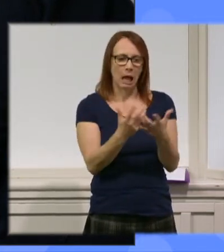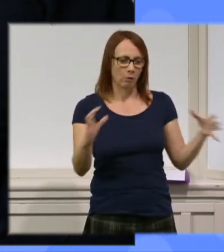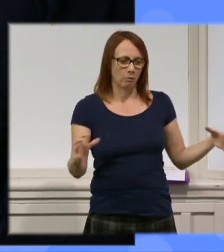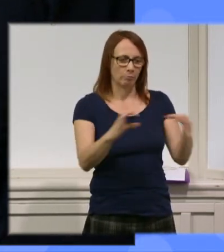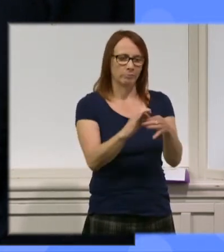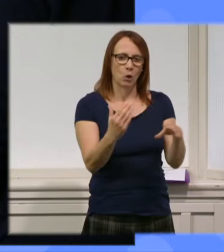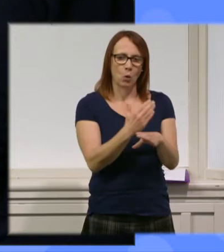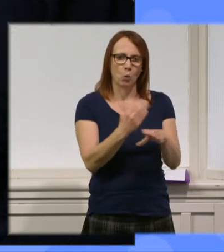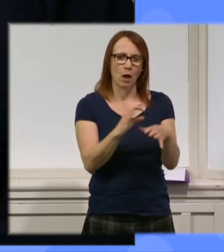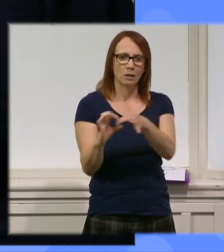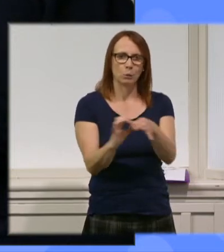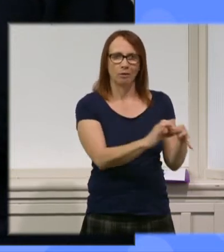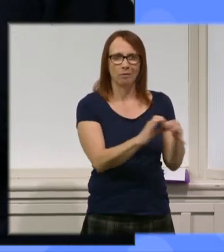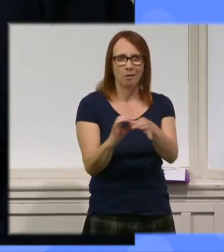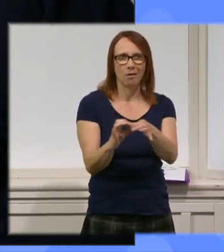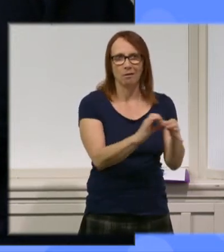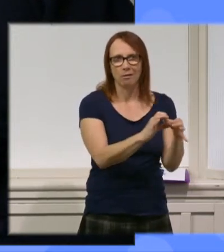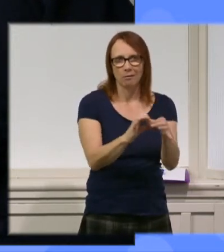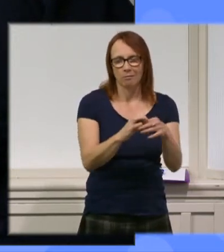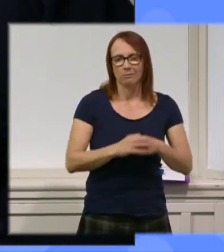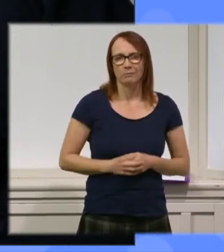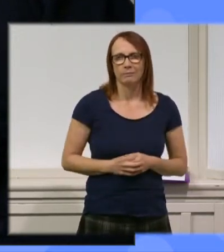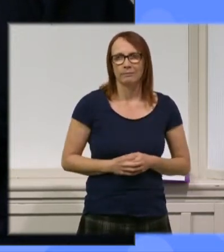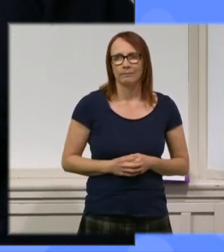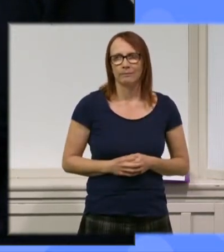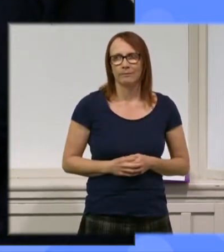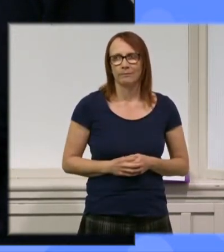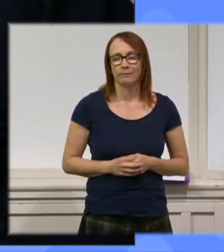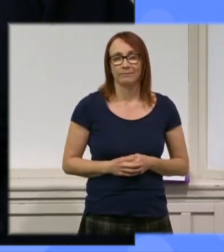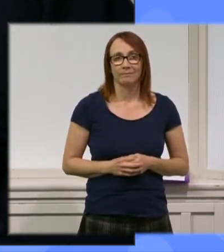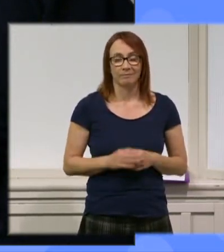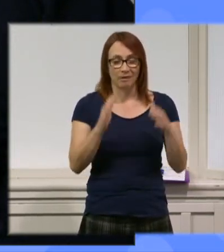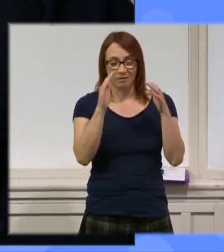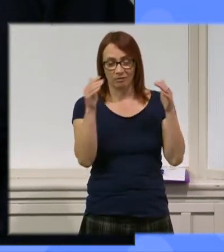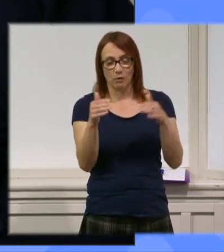a Scottish level and the reason I say actually our focus should be on